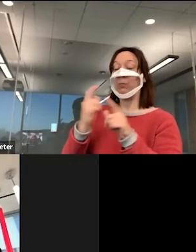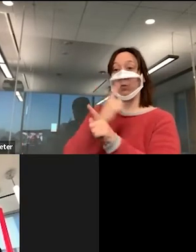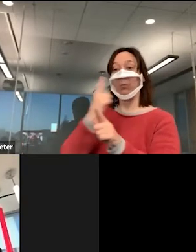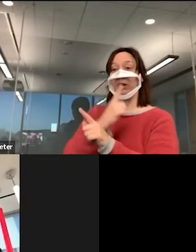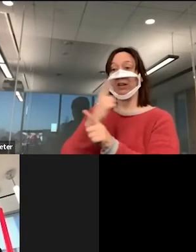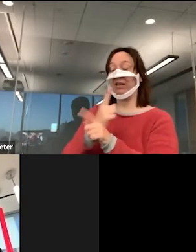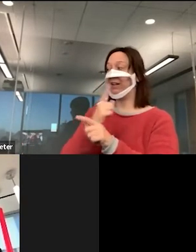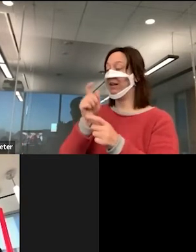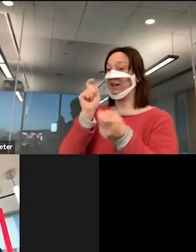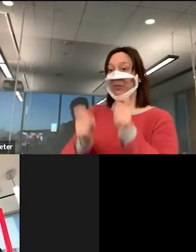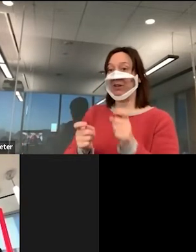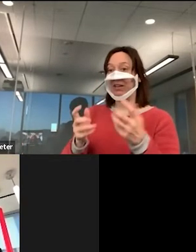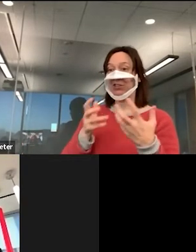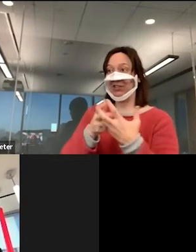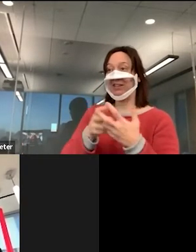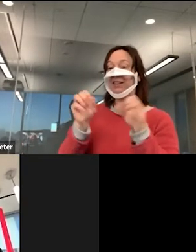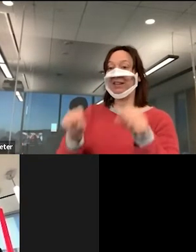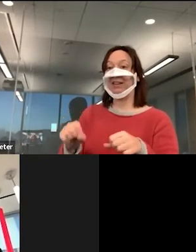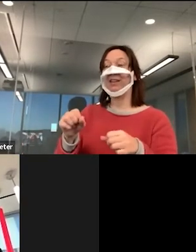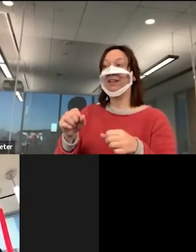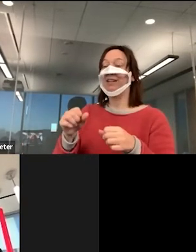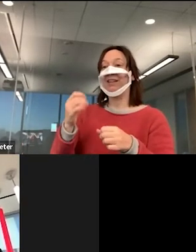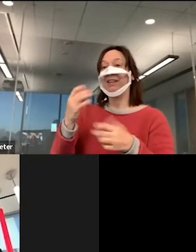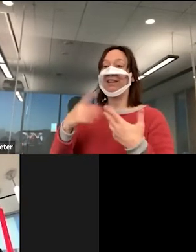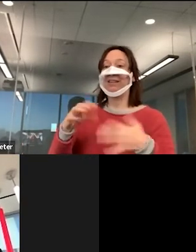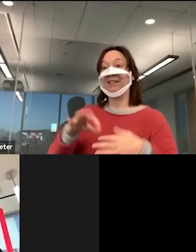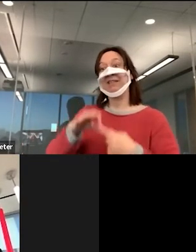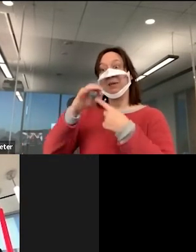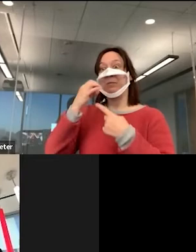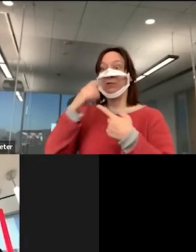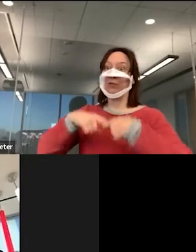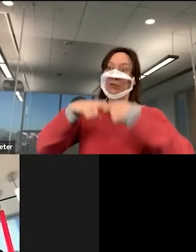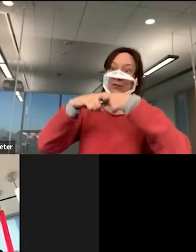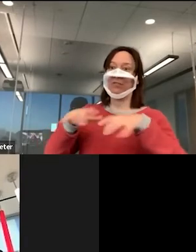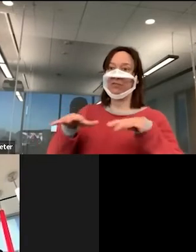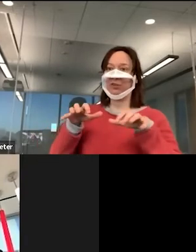well you know what's funny there's a mechanism within the federal government which is another